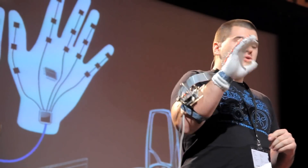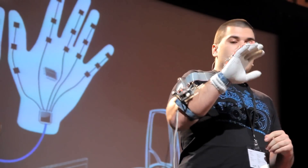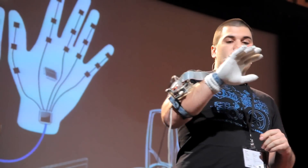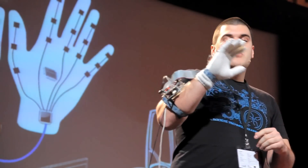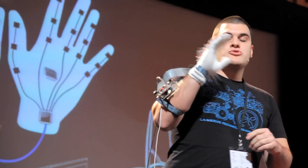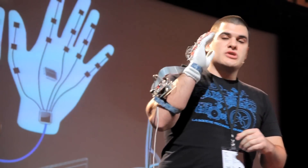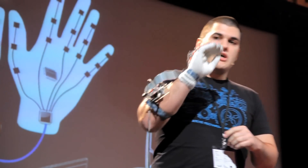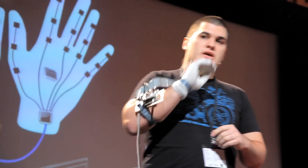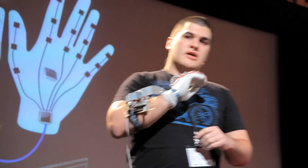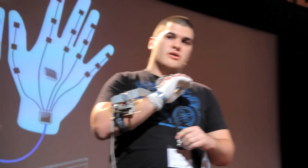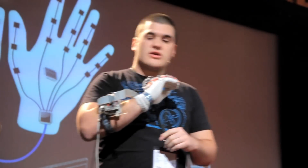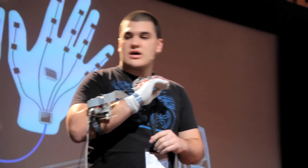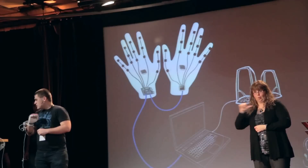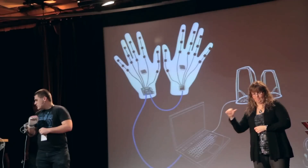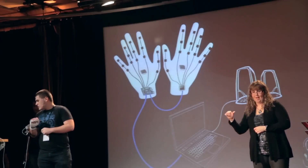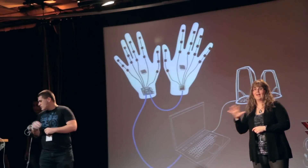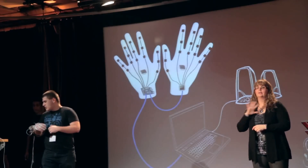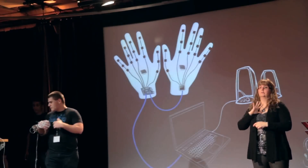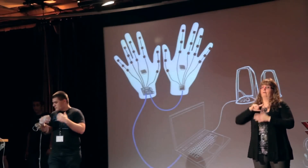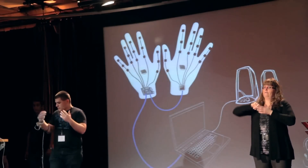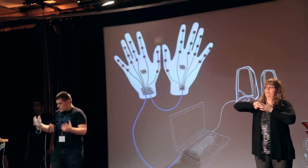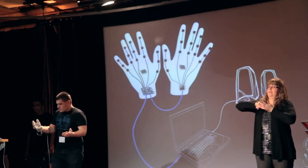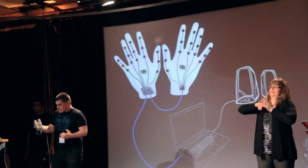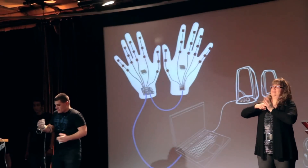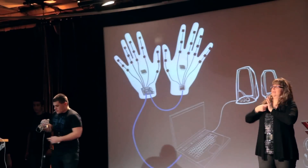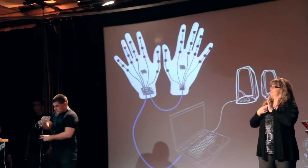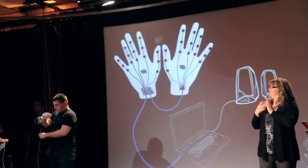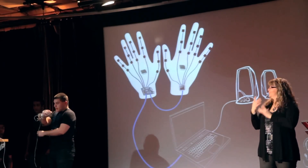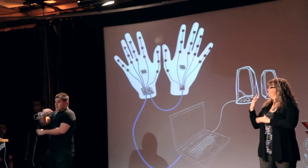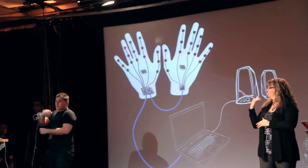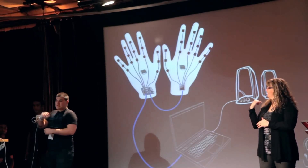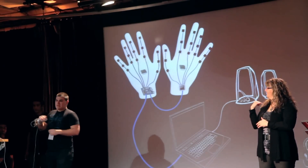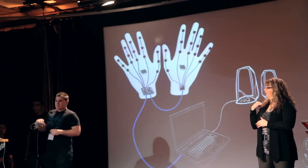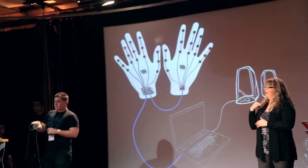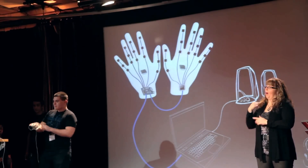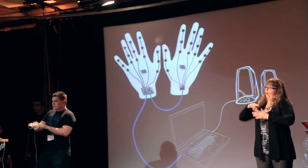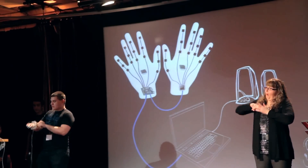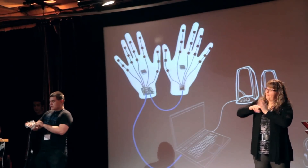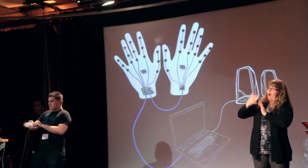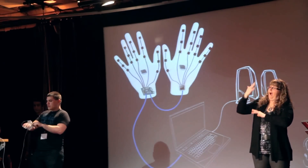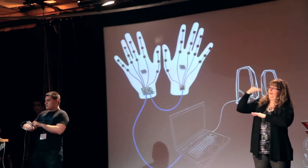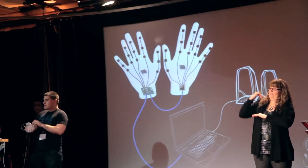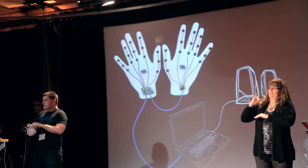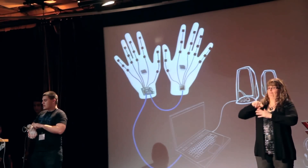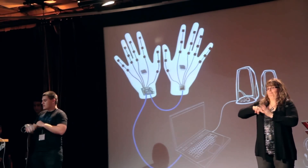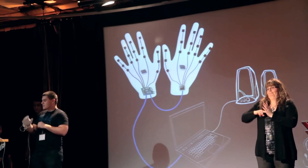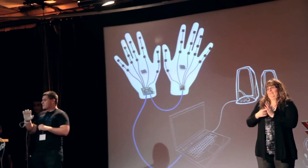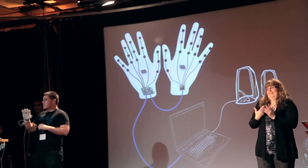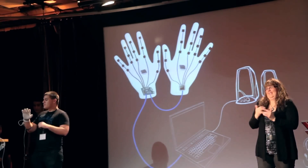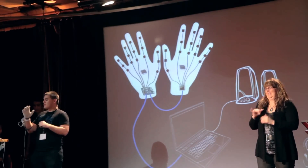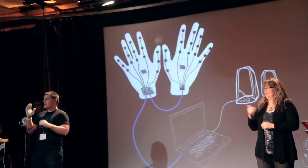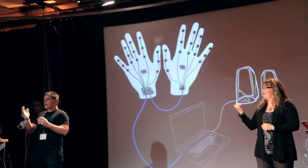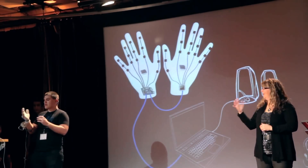This is our proof of concept glove. As you can see, we still have work to do...